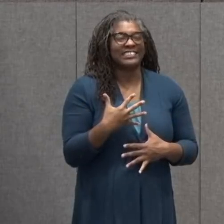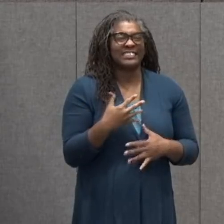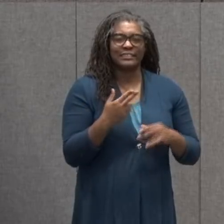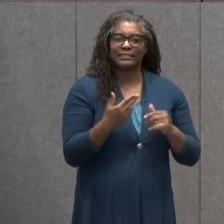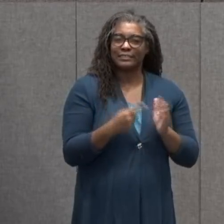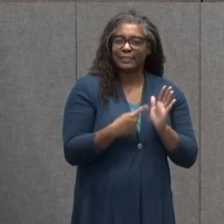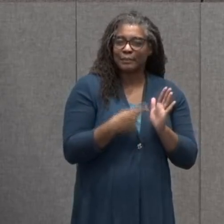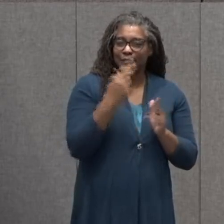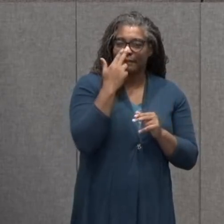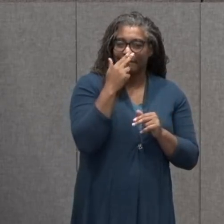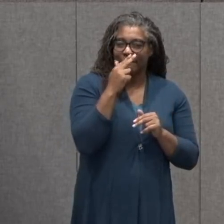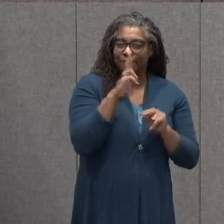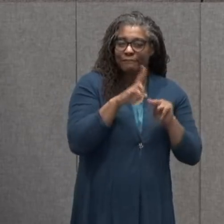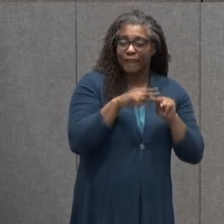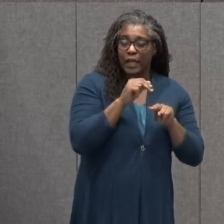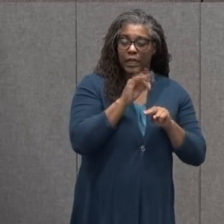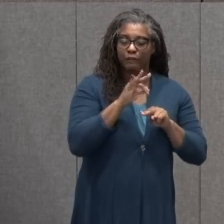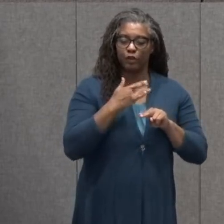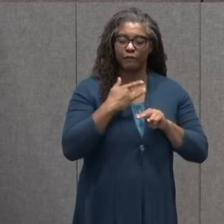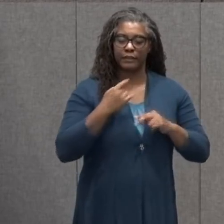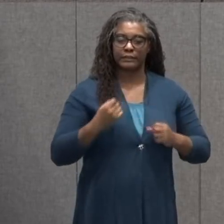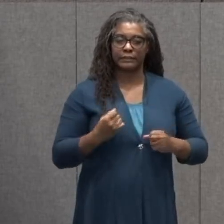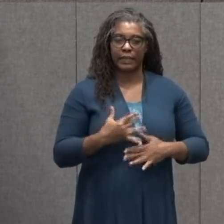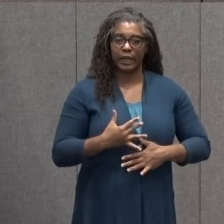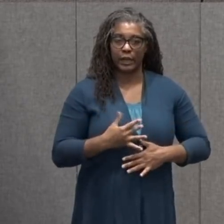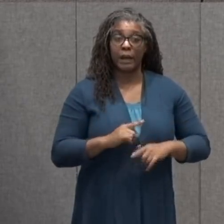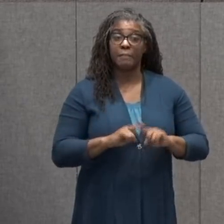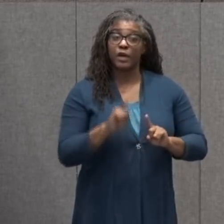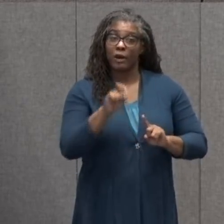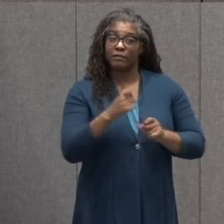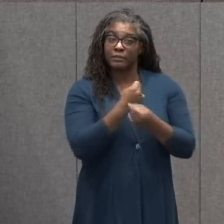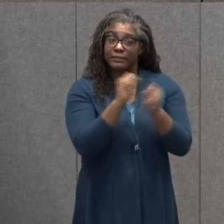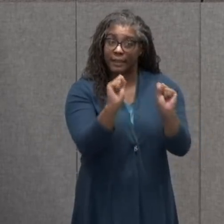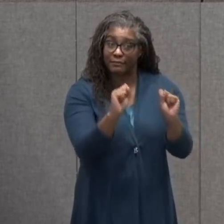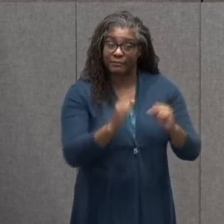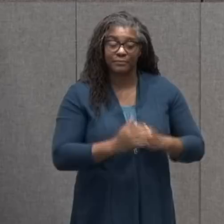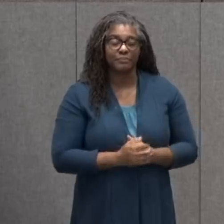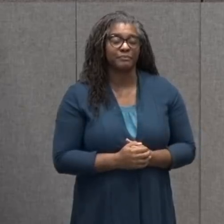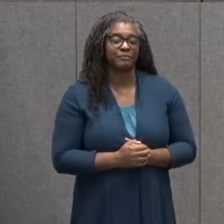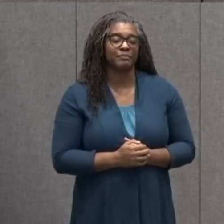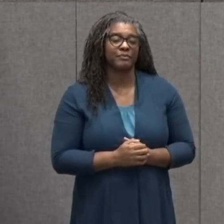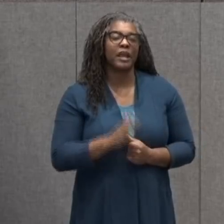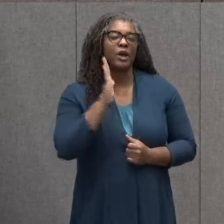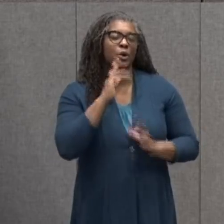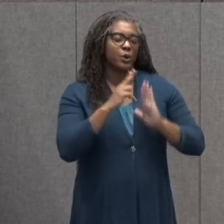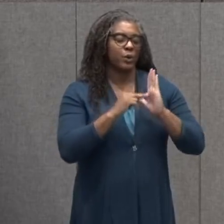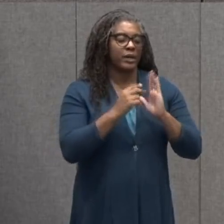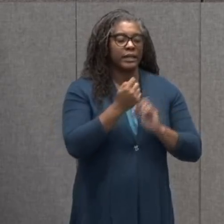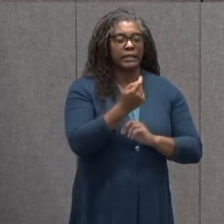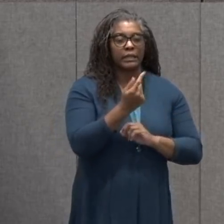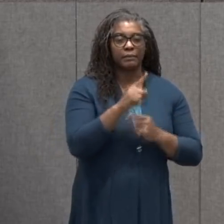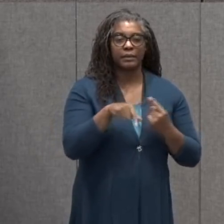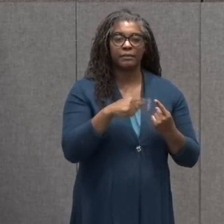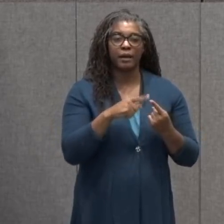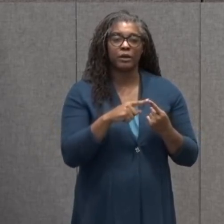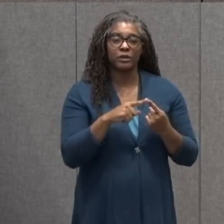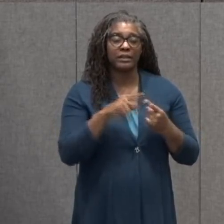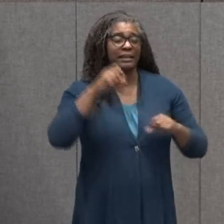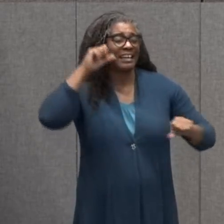as long as you're safe, that is. So I'm gonna read to you a little bit about thunderstorms, and while I'm reading, I want you to make